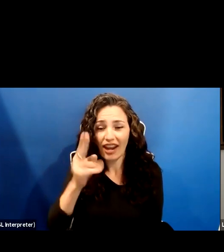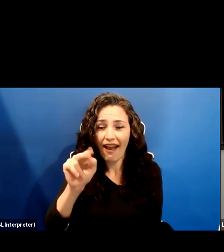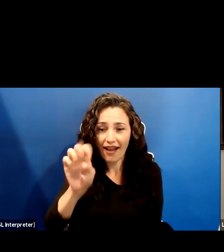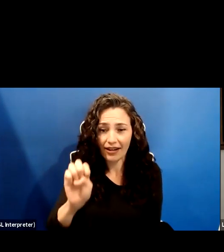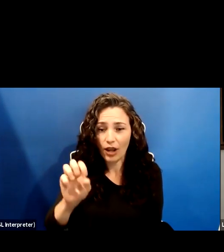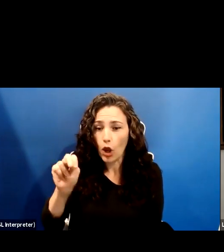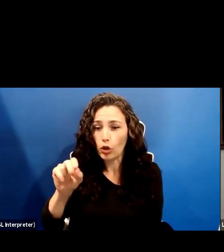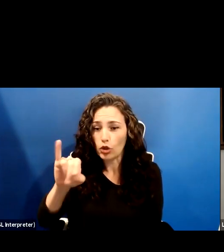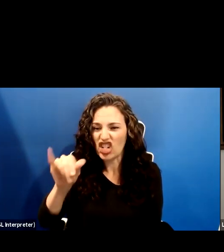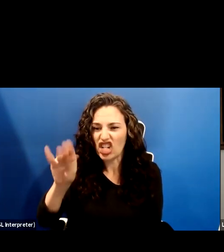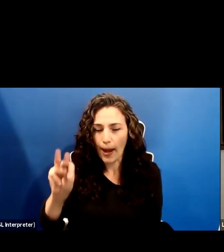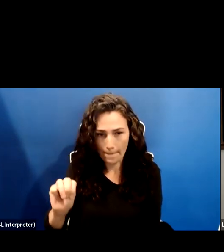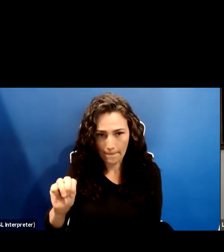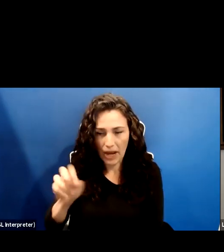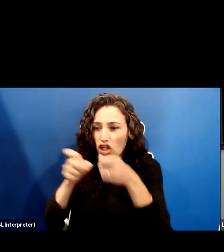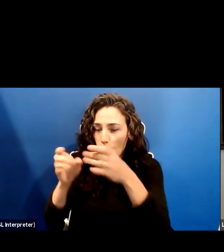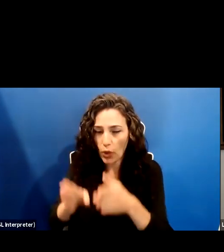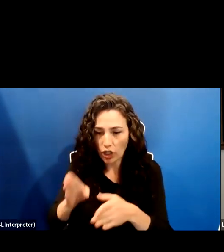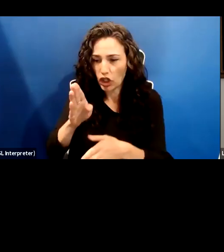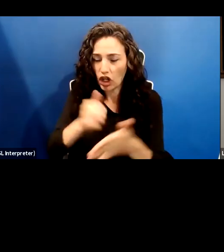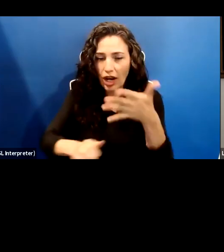Director and Executive Producer of "The Vow".